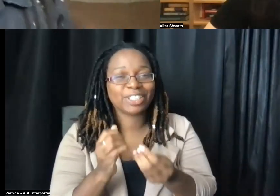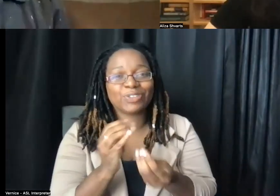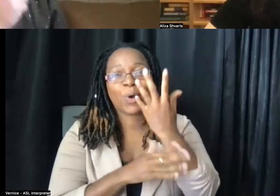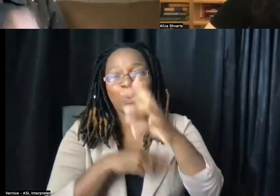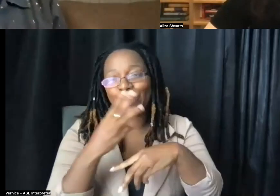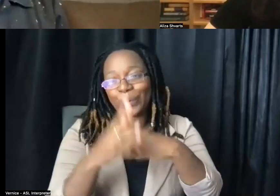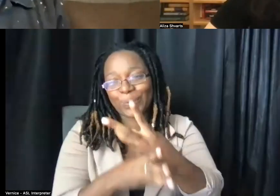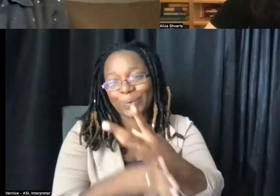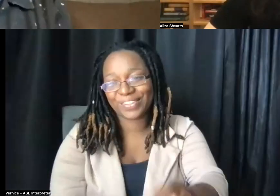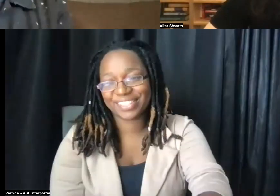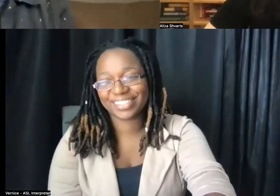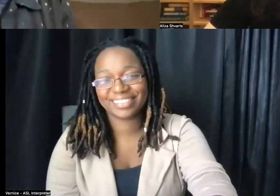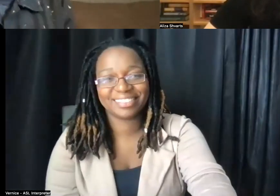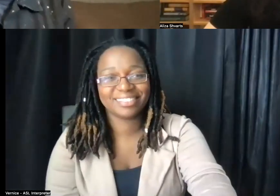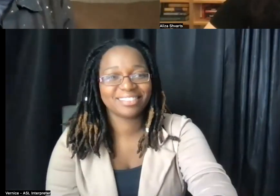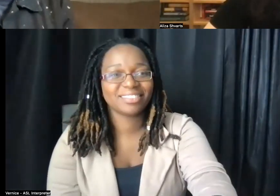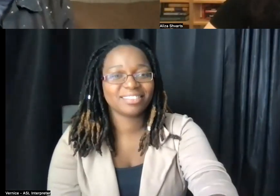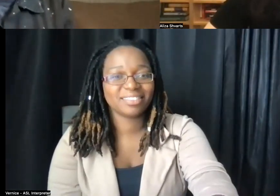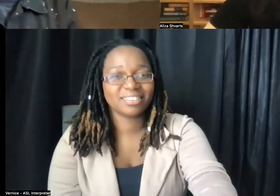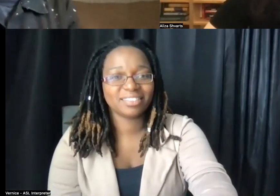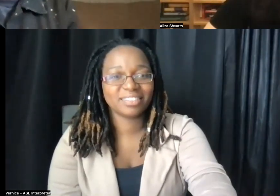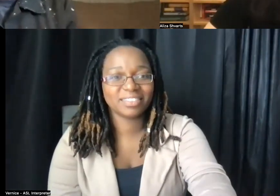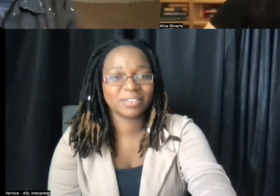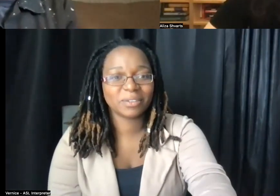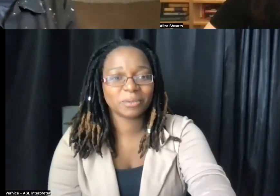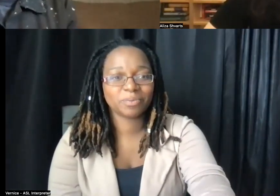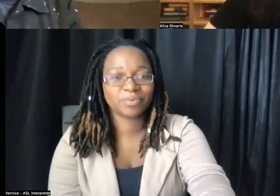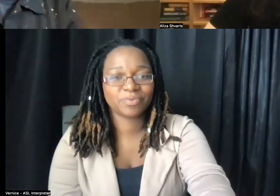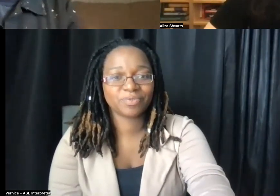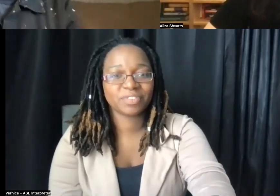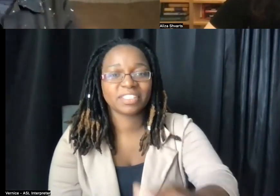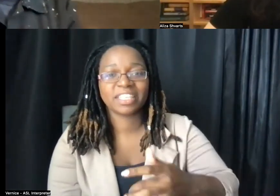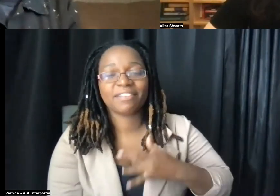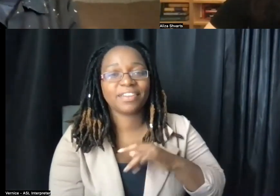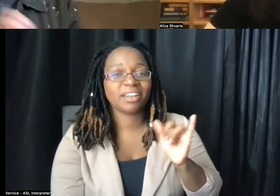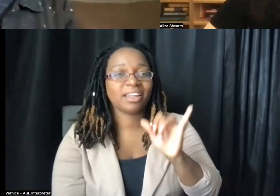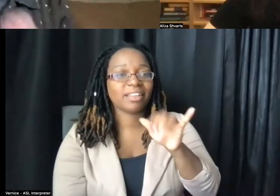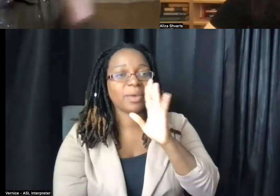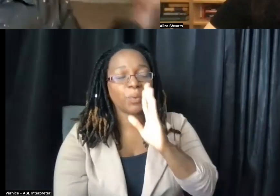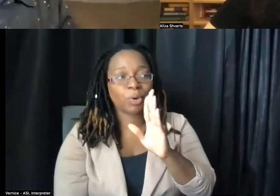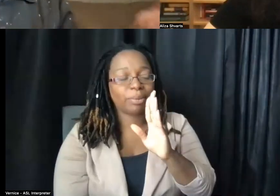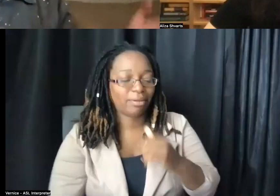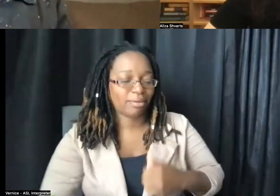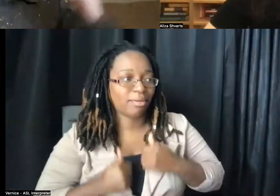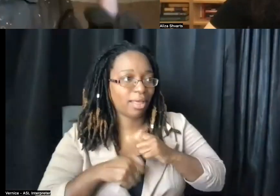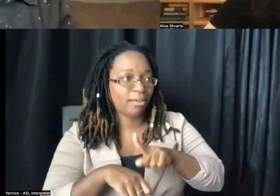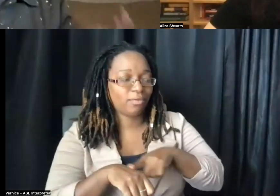and we are consulate tried to make the world better! And I feel like it will be a lifelong challenge,